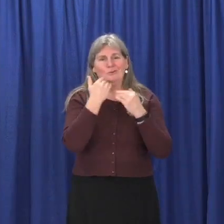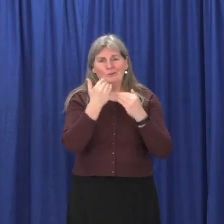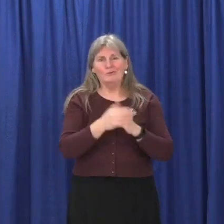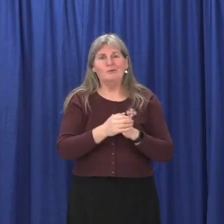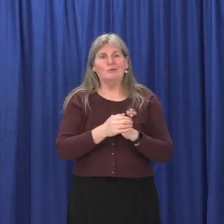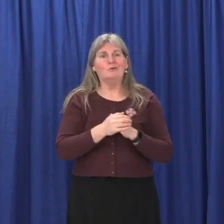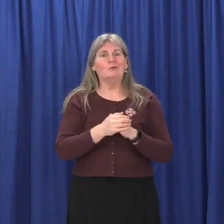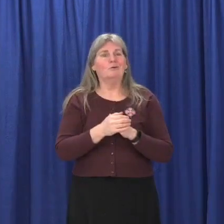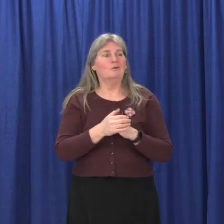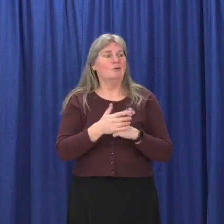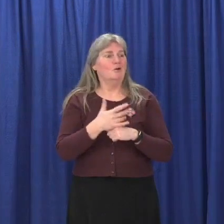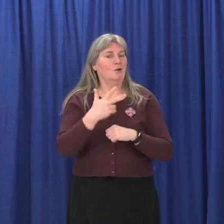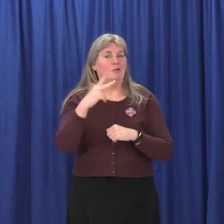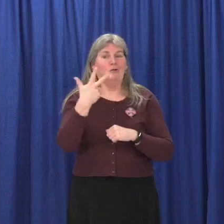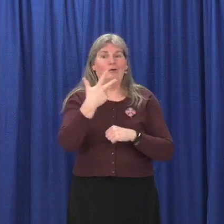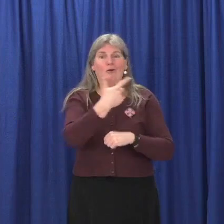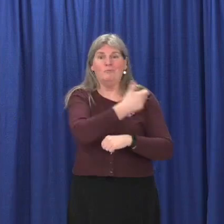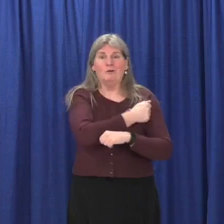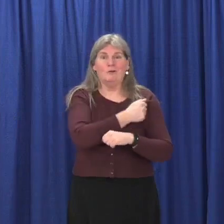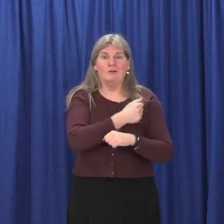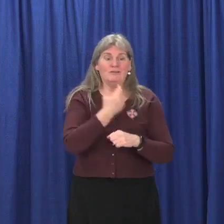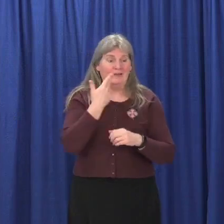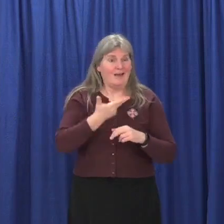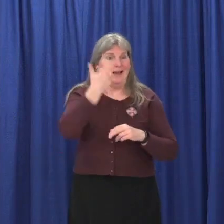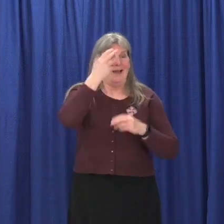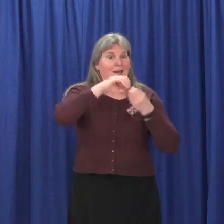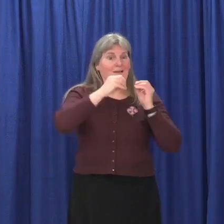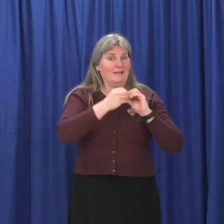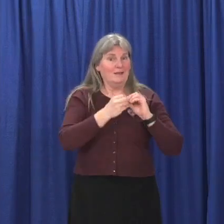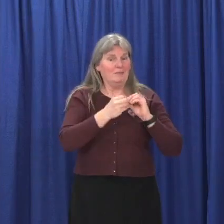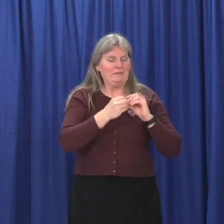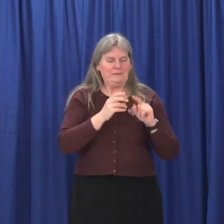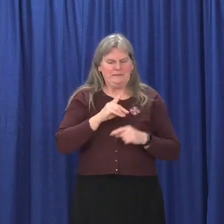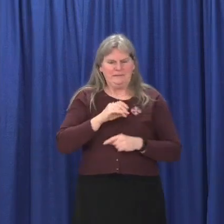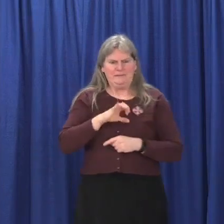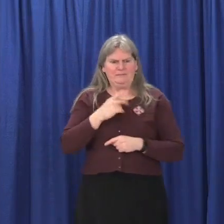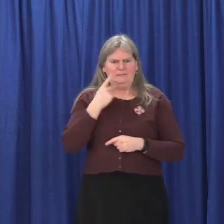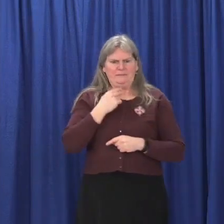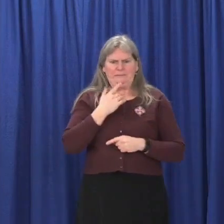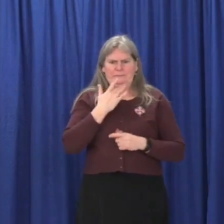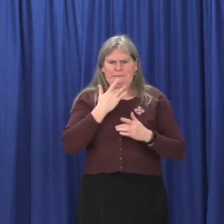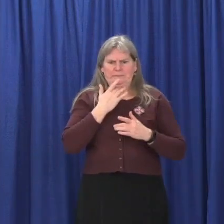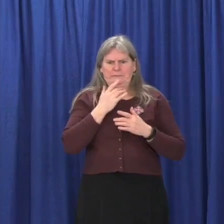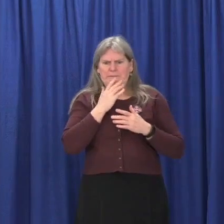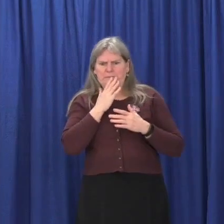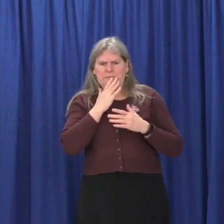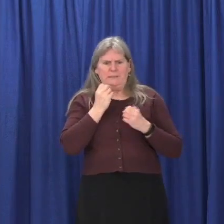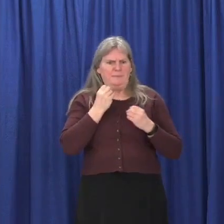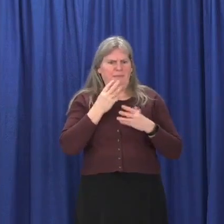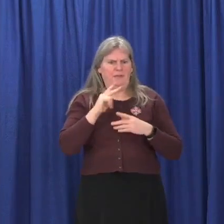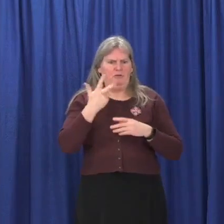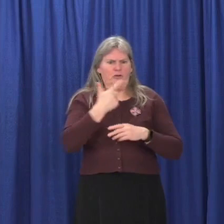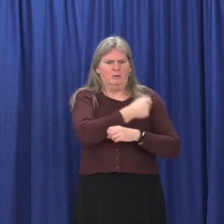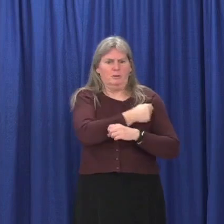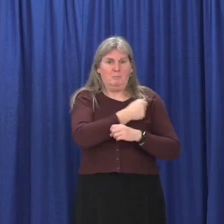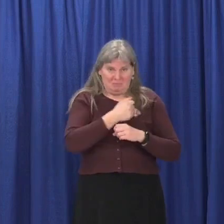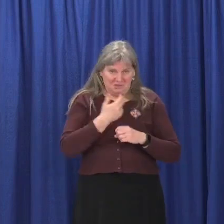which is really great to see. We were a little bit worried over December looking at numbers, but we've seen those numbers increase, which is great.